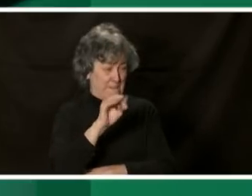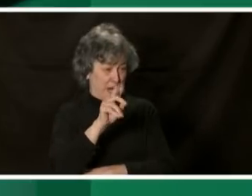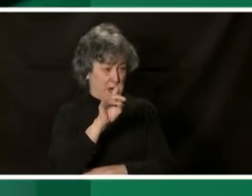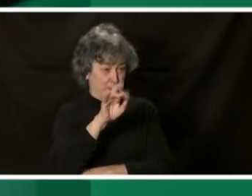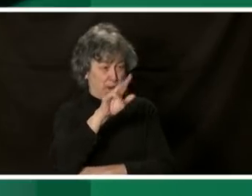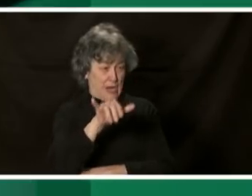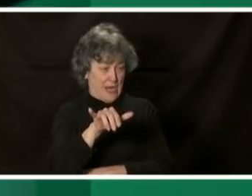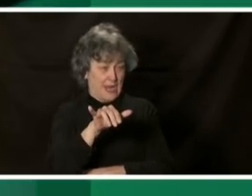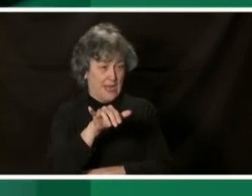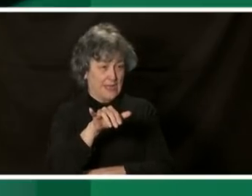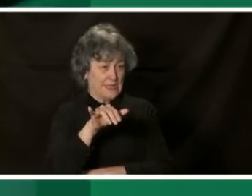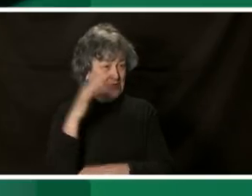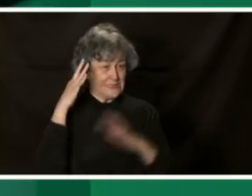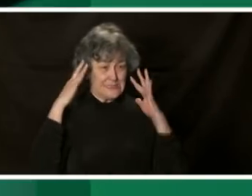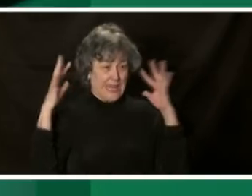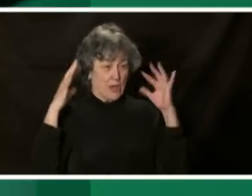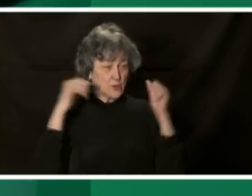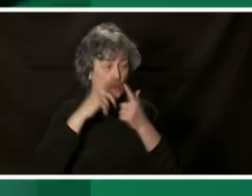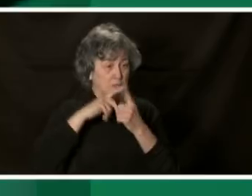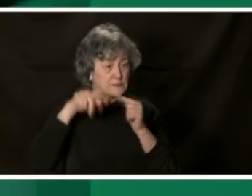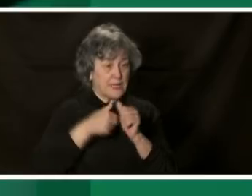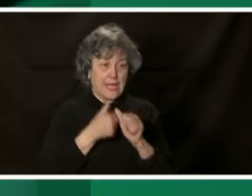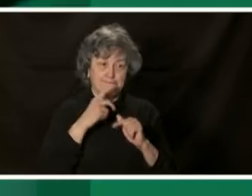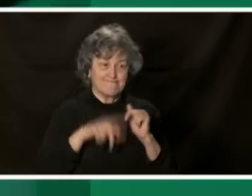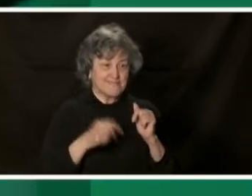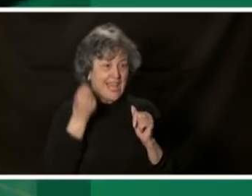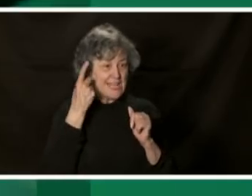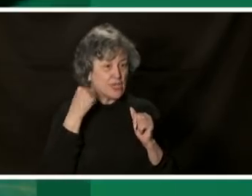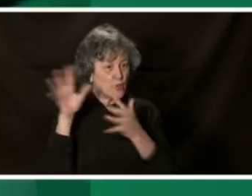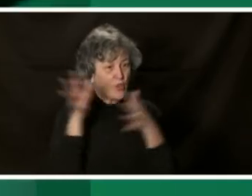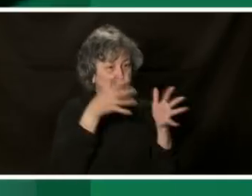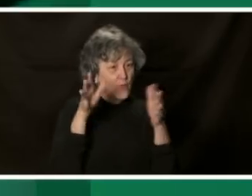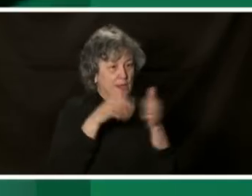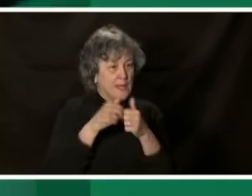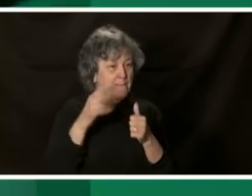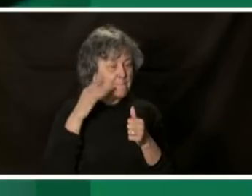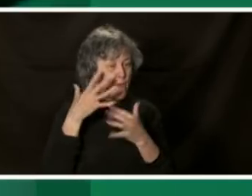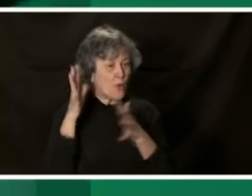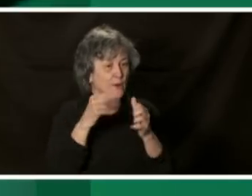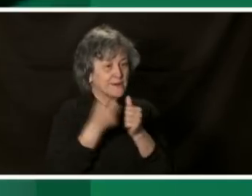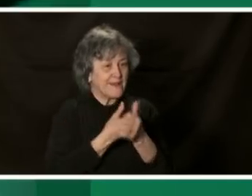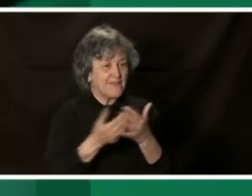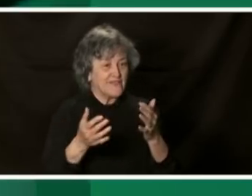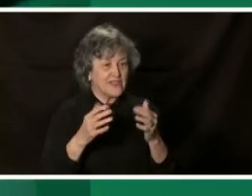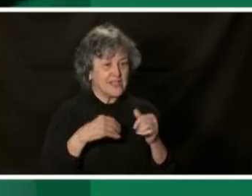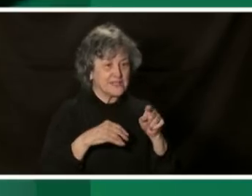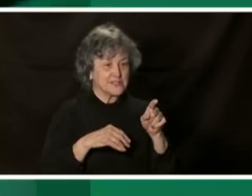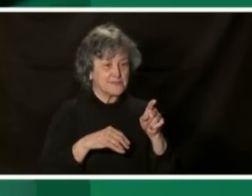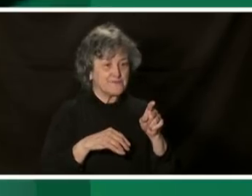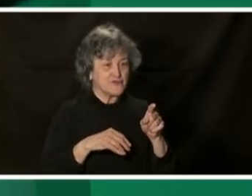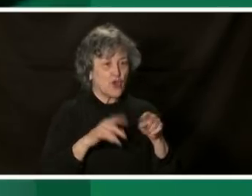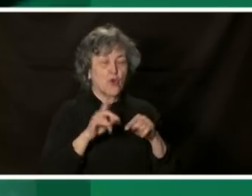AND I WOULD LIKE TO THANK GOD FOR HIS GUIDANCE. AND ALSO FOR MY FAMILY AND FRIENDS FOR THEIR ENDLESS PRAYERS AND ENCOURAGEMENT.